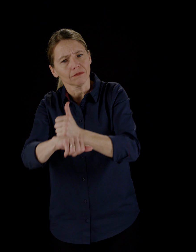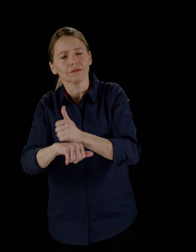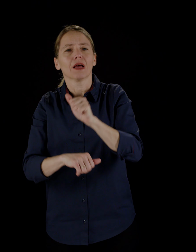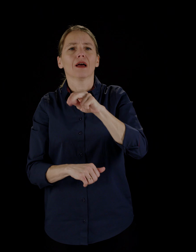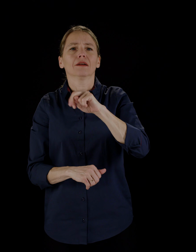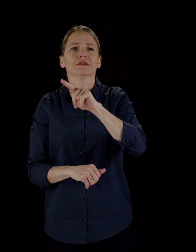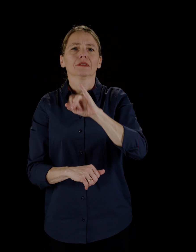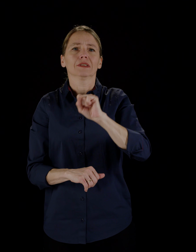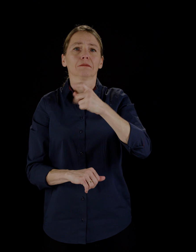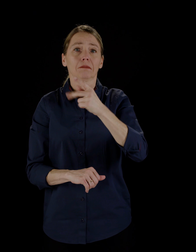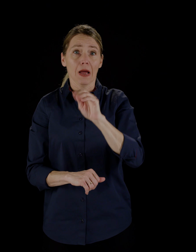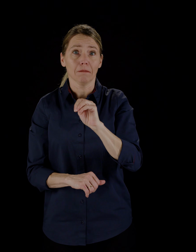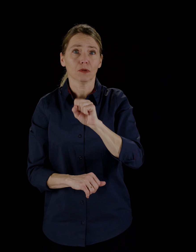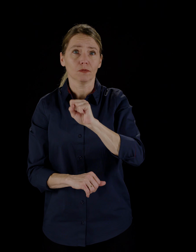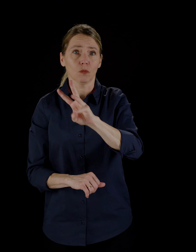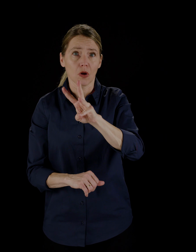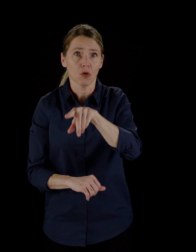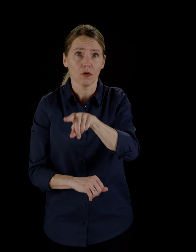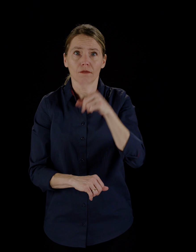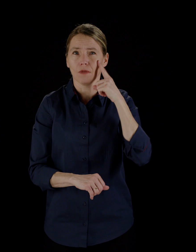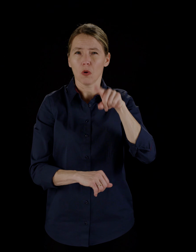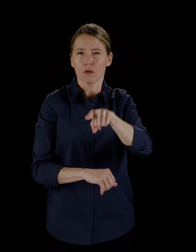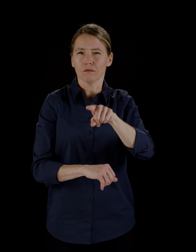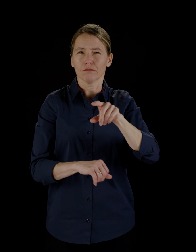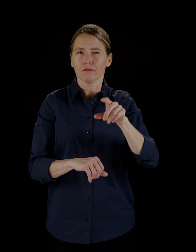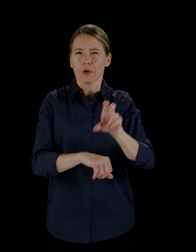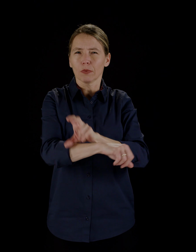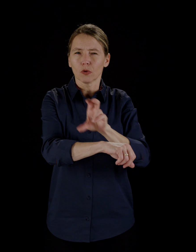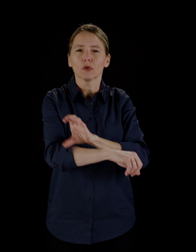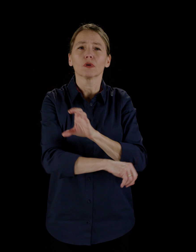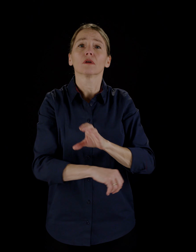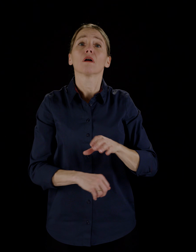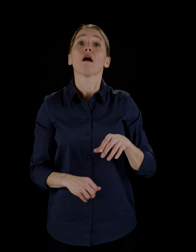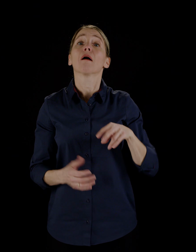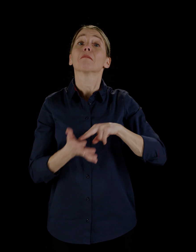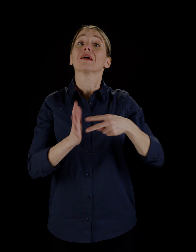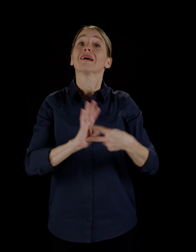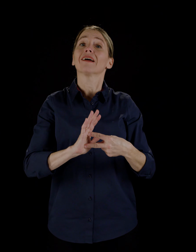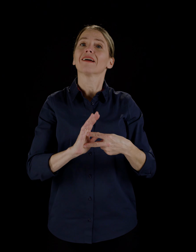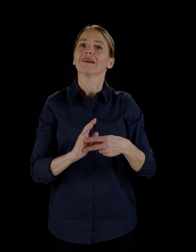spam may be used to attack other computers on the Internet without your knowledge.